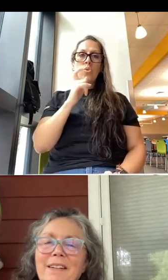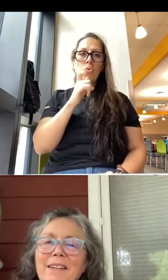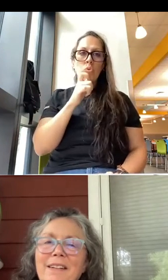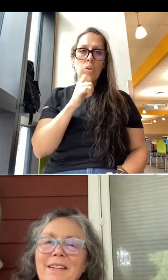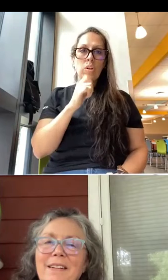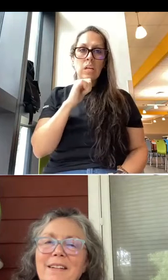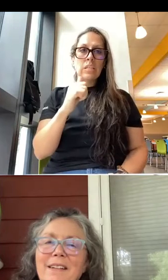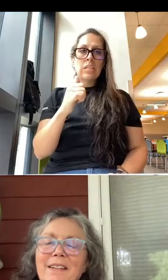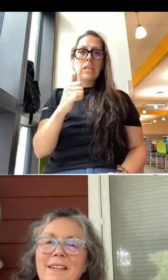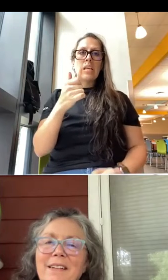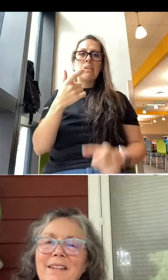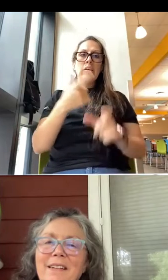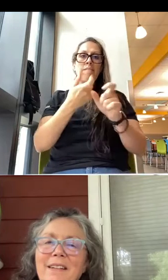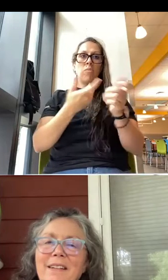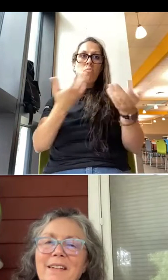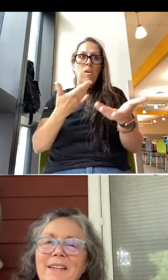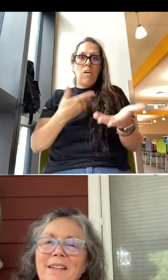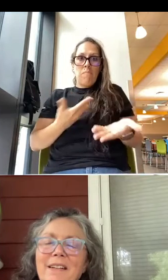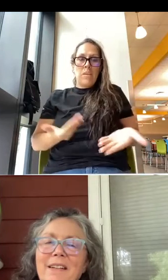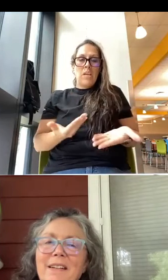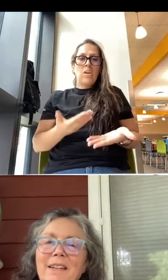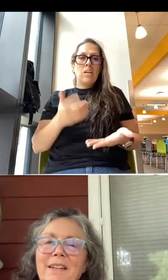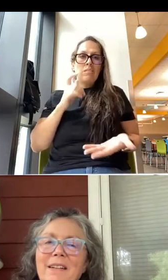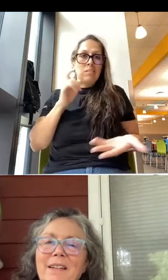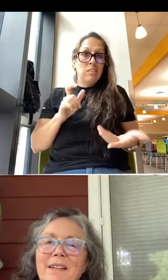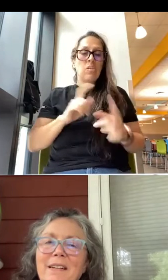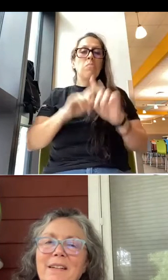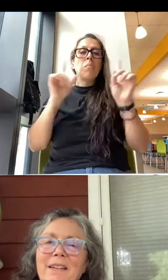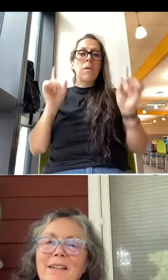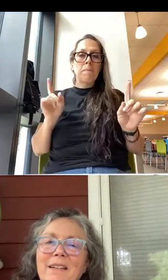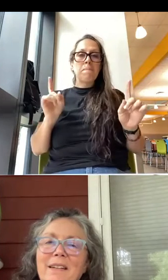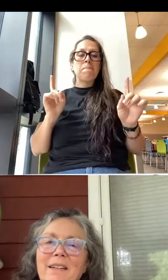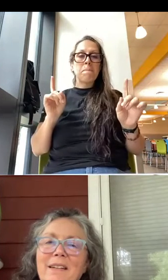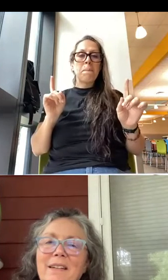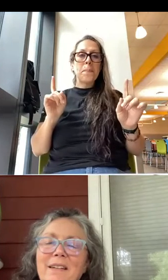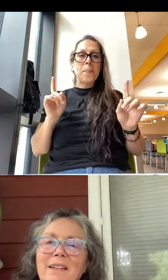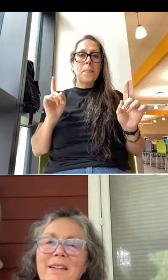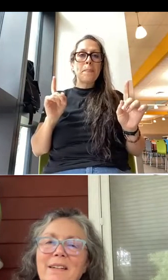and that's necessary, but like um, I think, and, and, and...